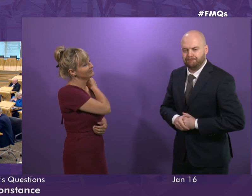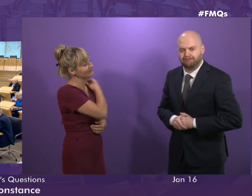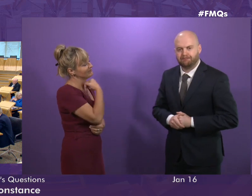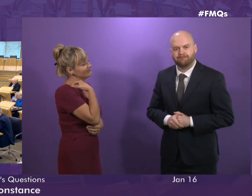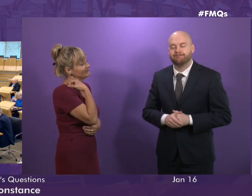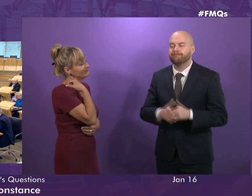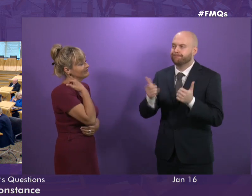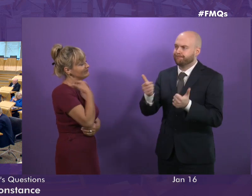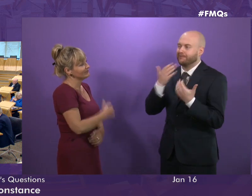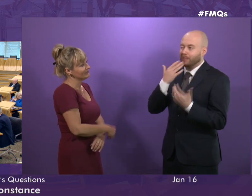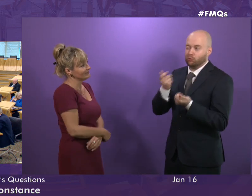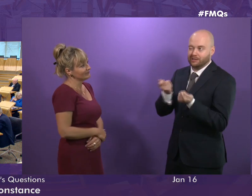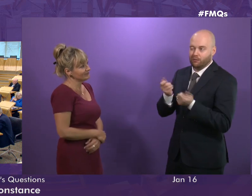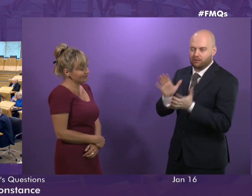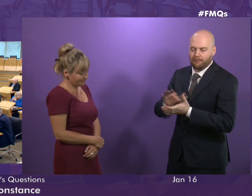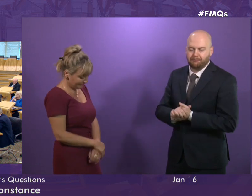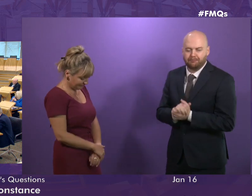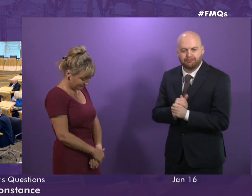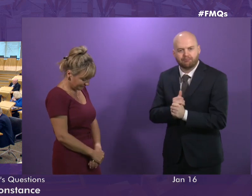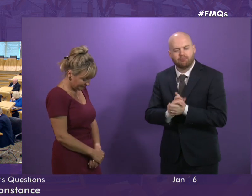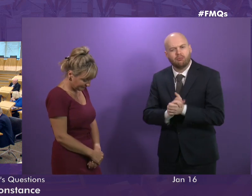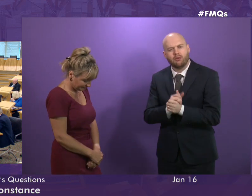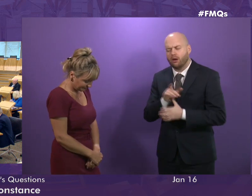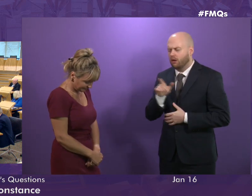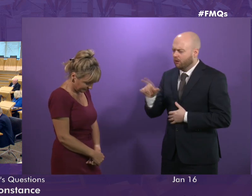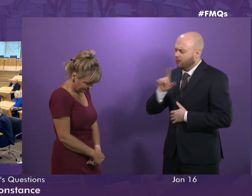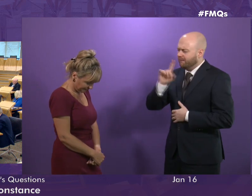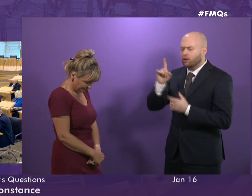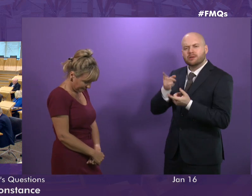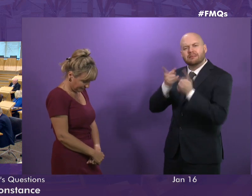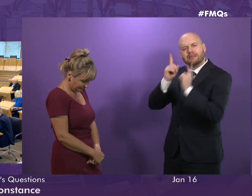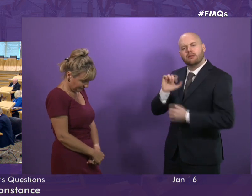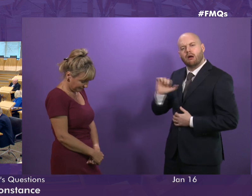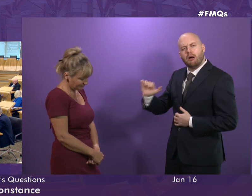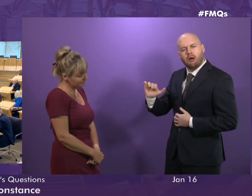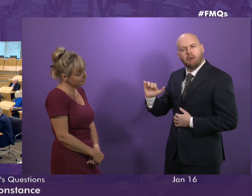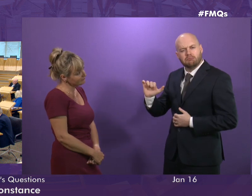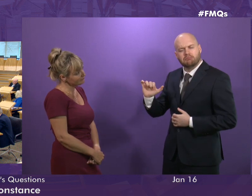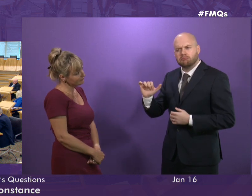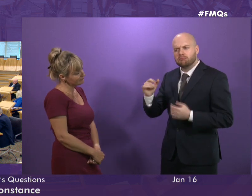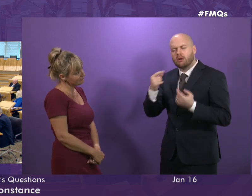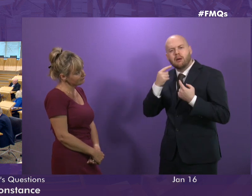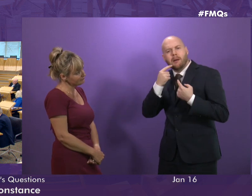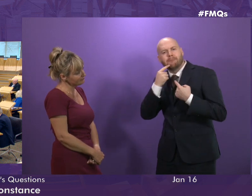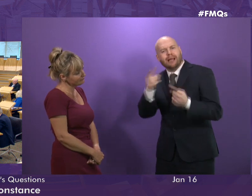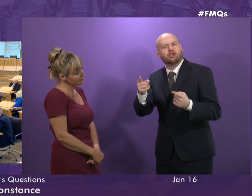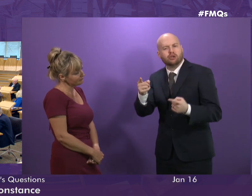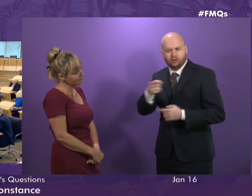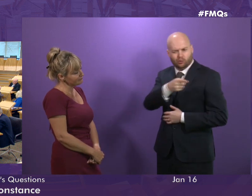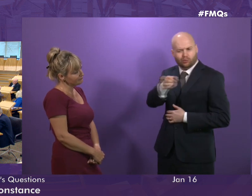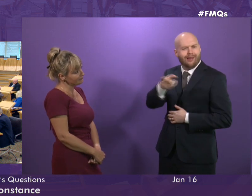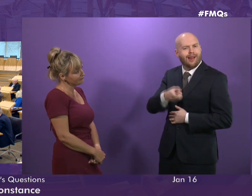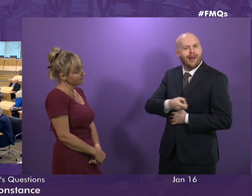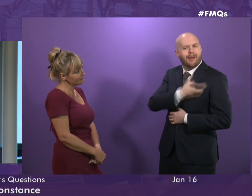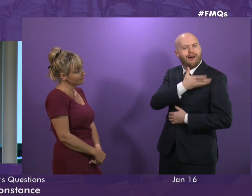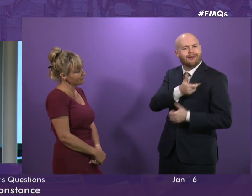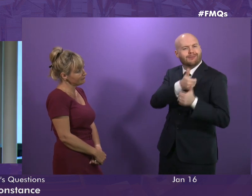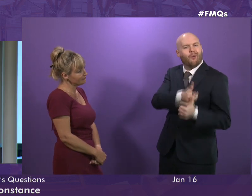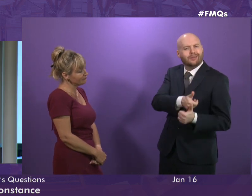What is the First Minister’s message to Labour supporters, who will rightly be mortified